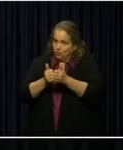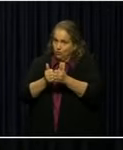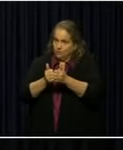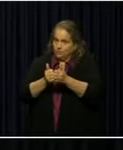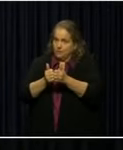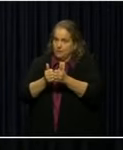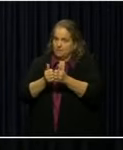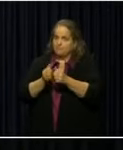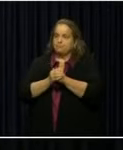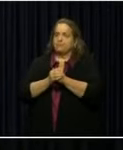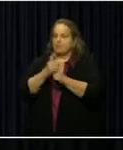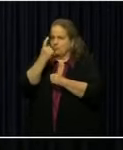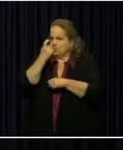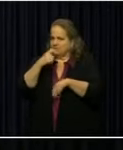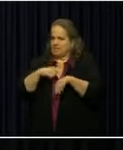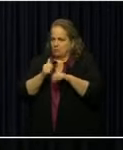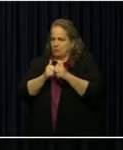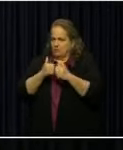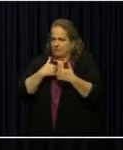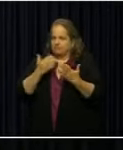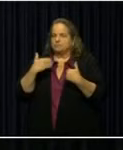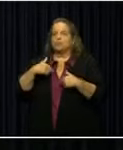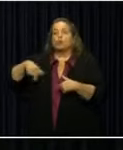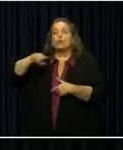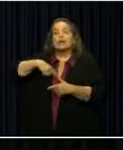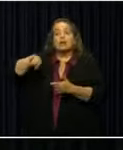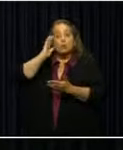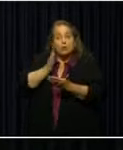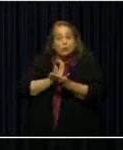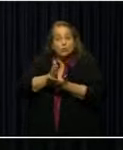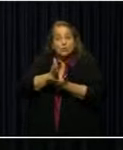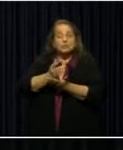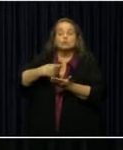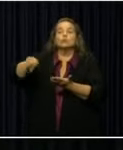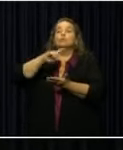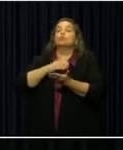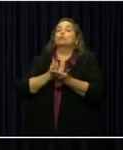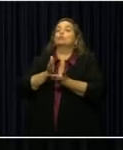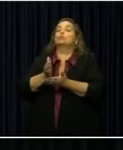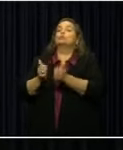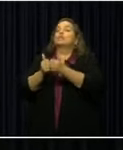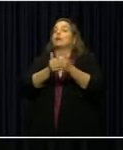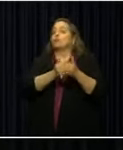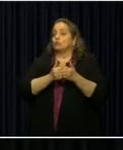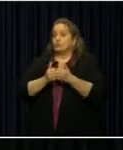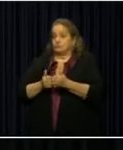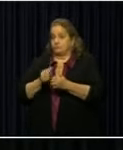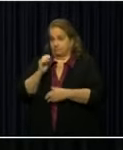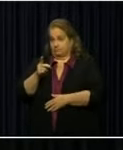DEMOCRATS OR REPUBLICANS, JUST AMERICANS FIGHTING THIS CORONAVIRUS. AND YOU KNOW WHAT? WE ARE TOGETHER AS KENTUCKIANS.